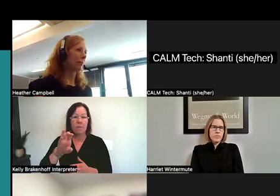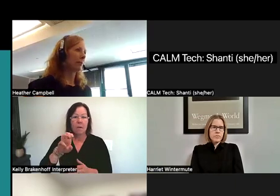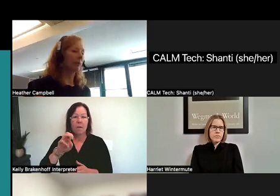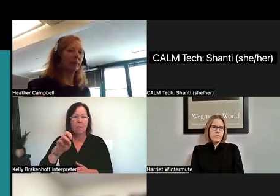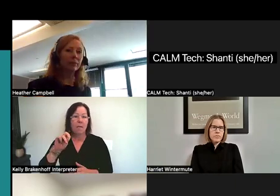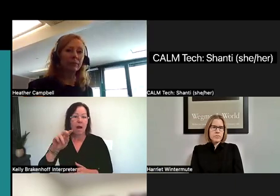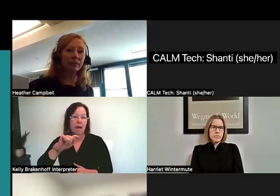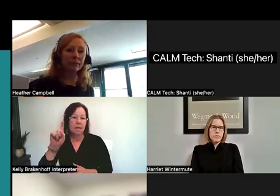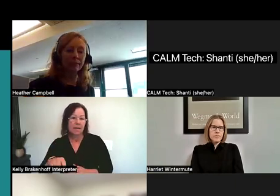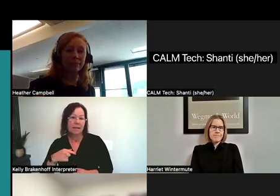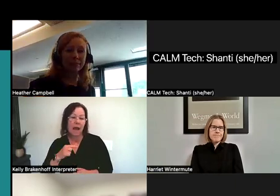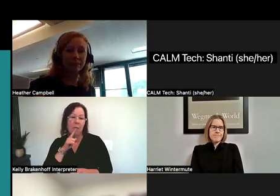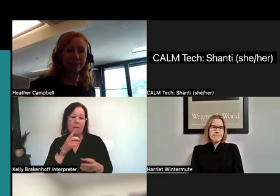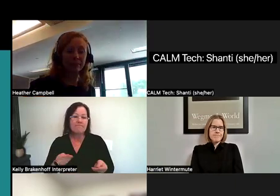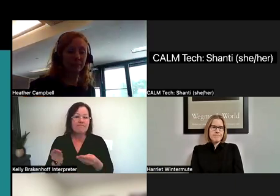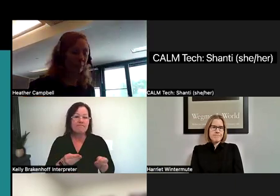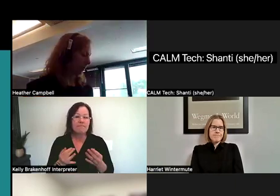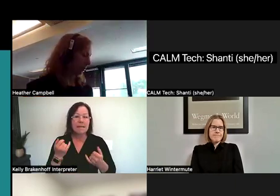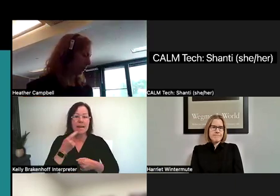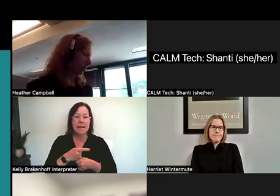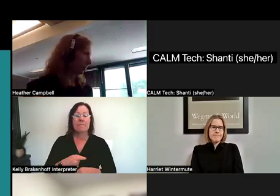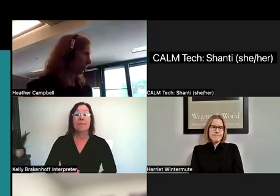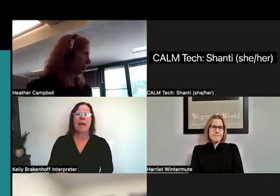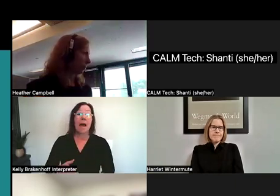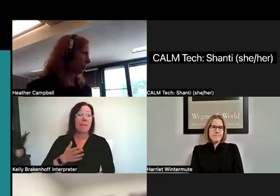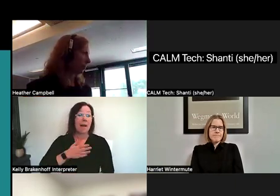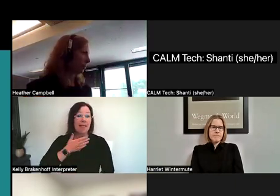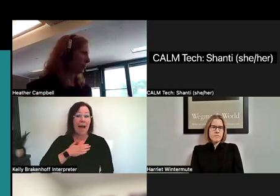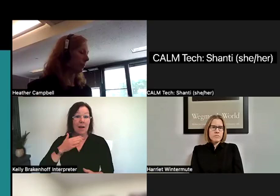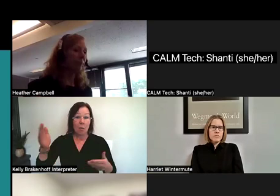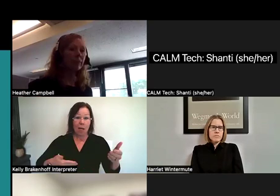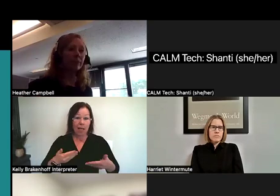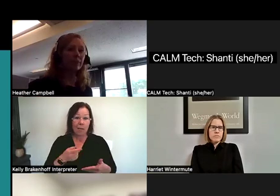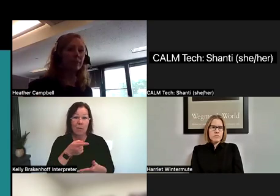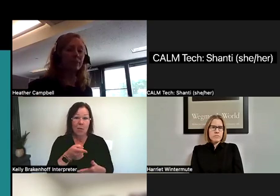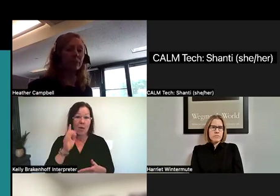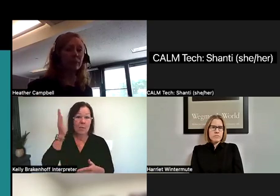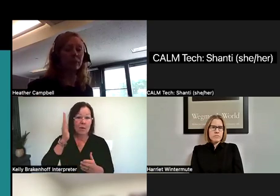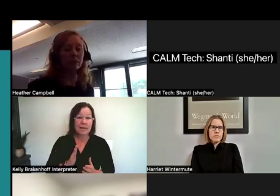session for you. I'm glad to welcome the presenters. The presenters will introduce